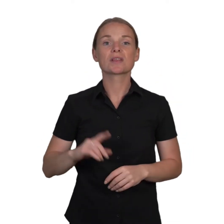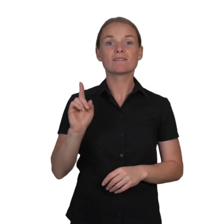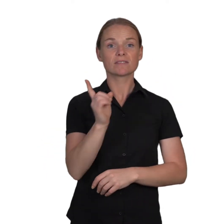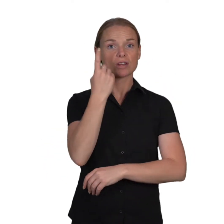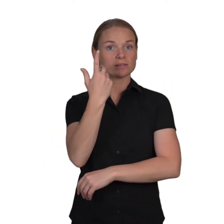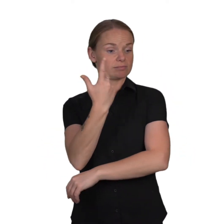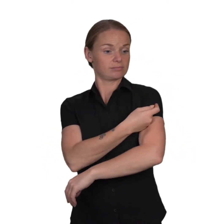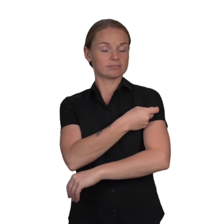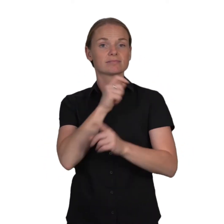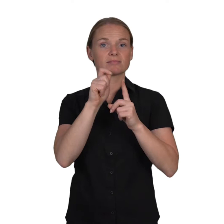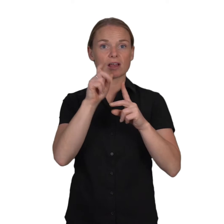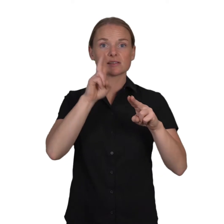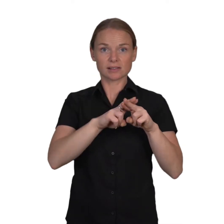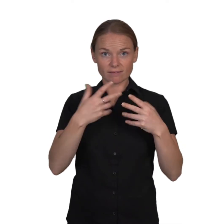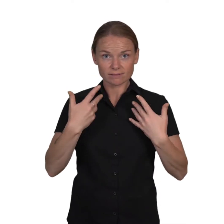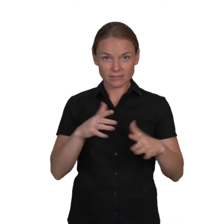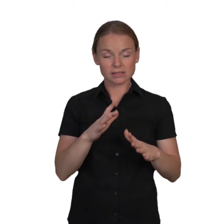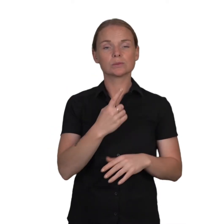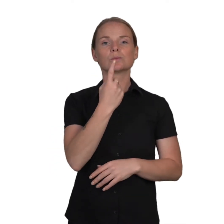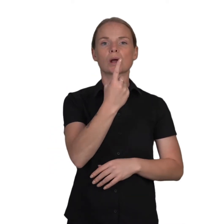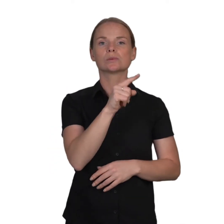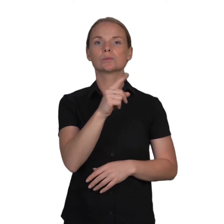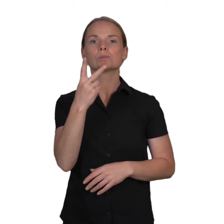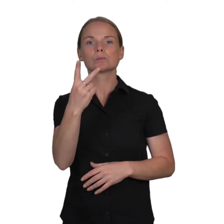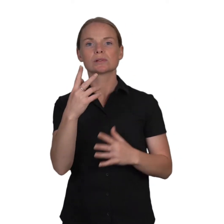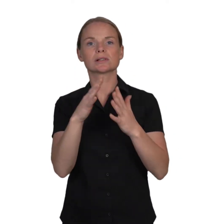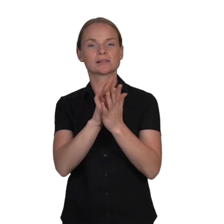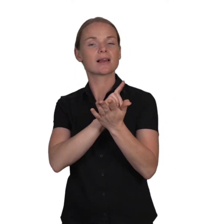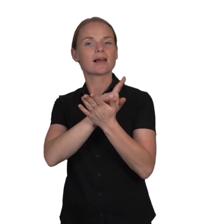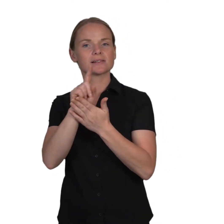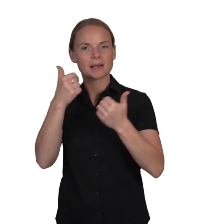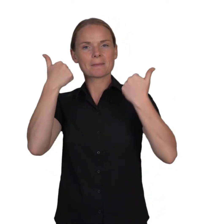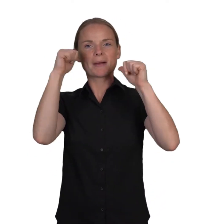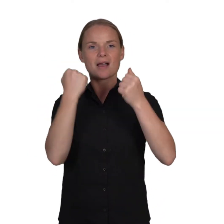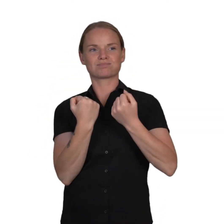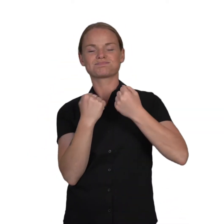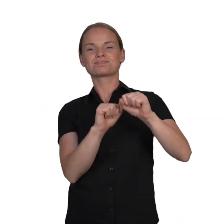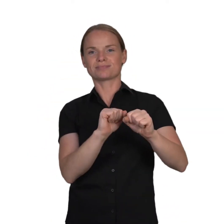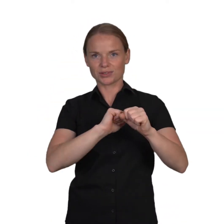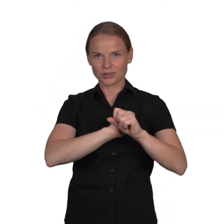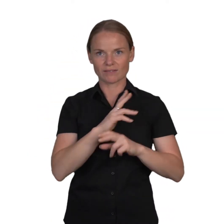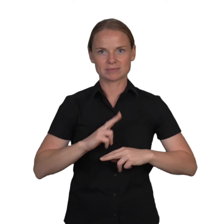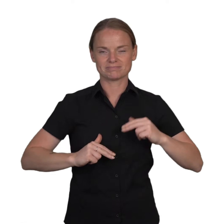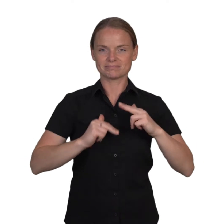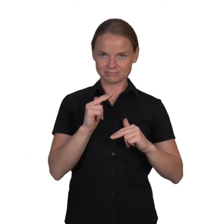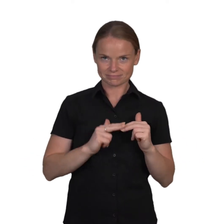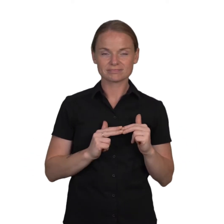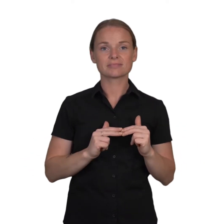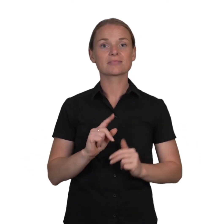Protection against COVID-19 starts from about 2-3 weeks after the first dose.